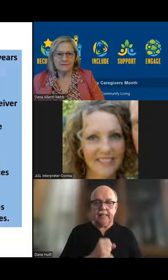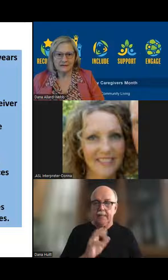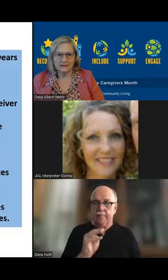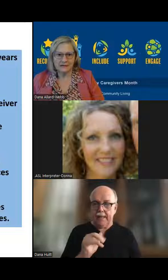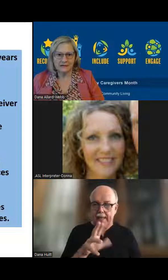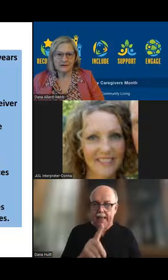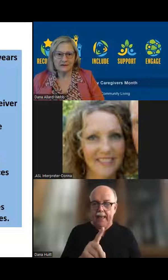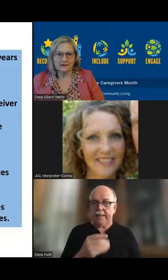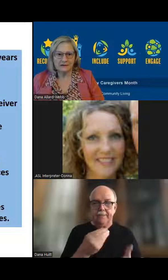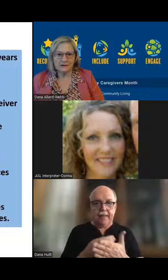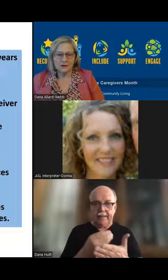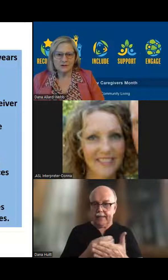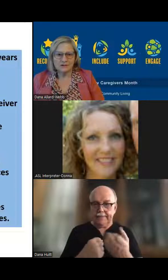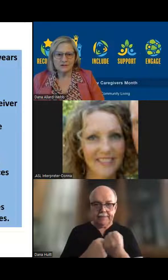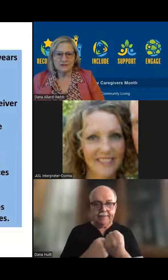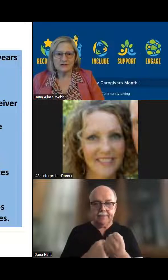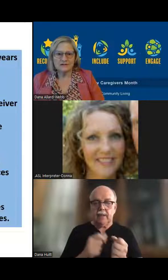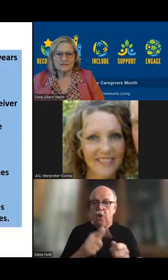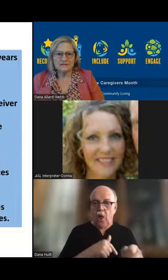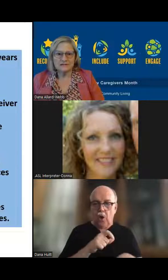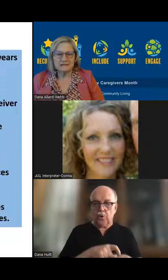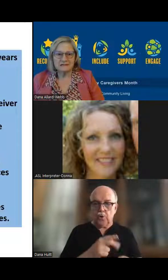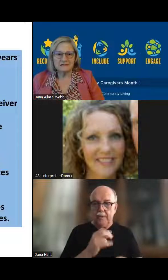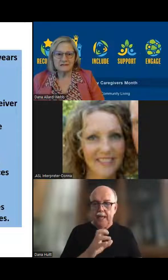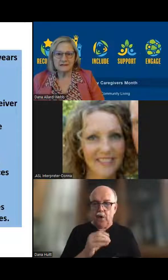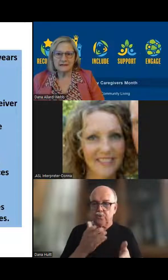And then we have community instructors out there that we approve in